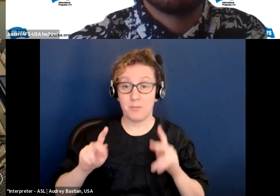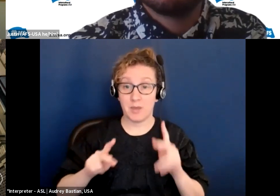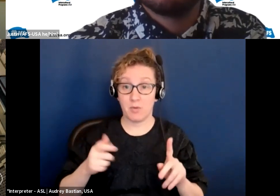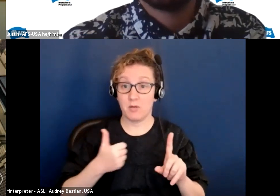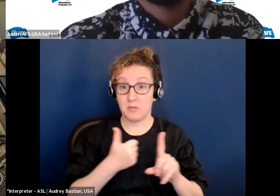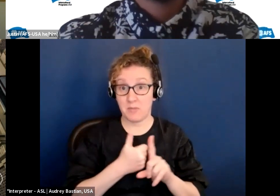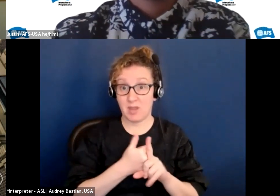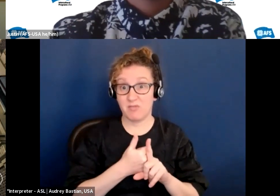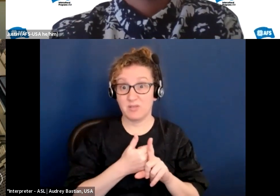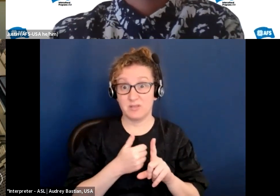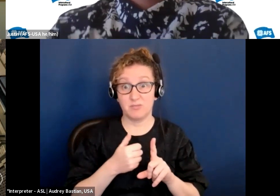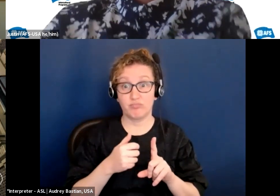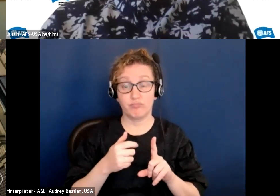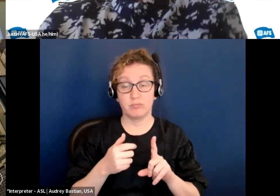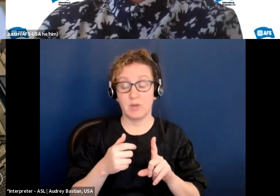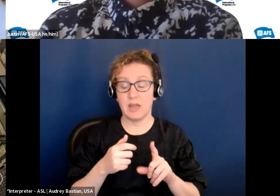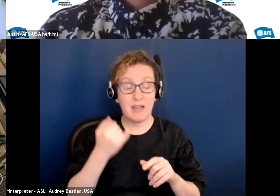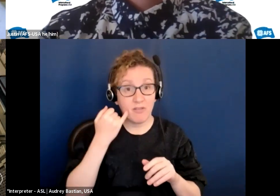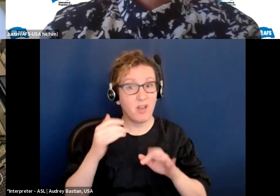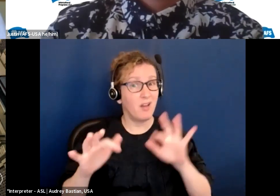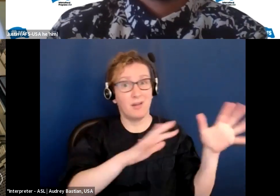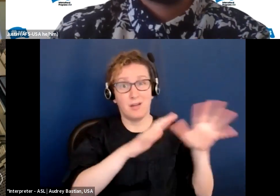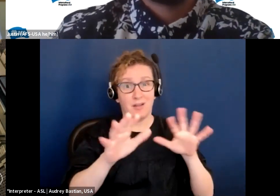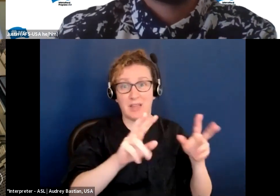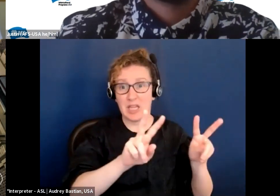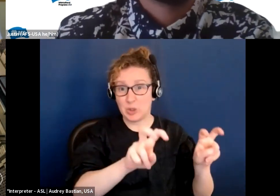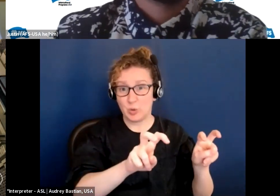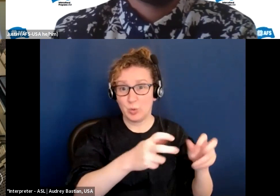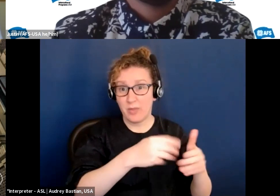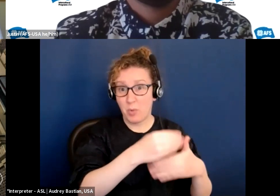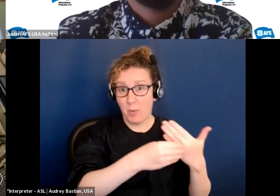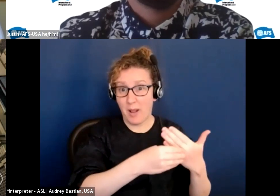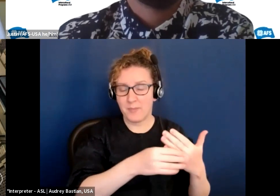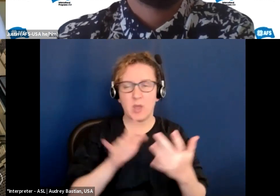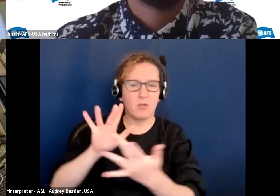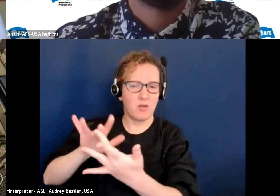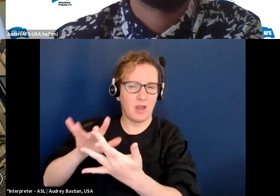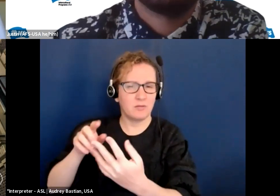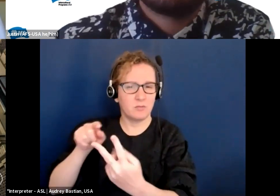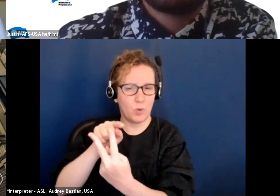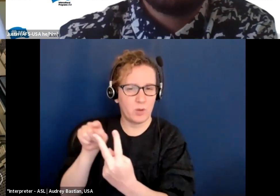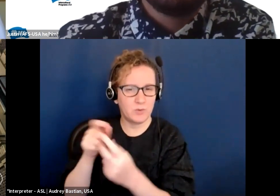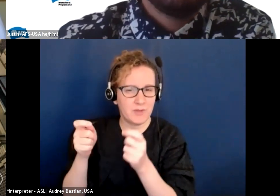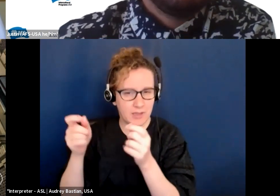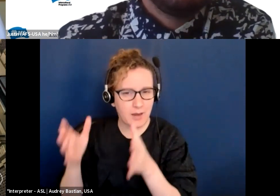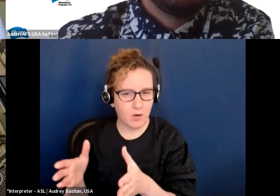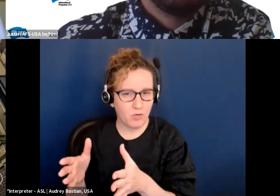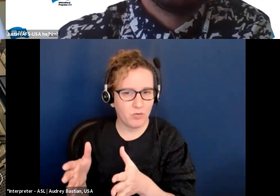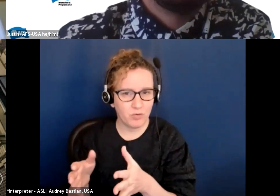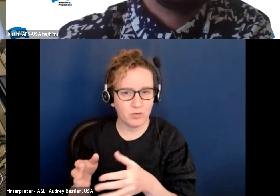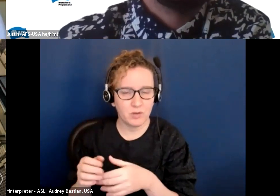you can go to first when having an issue on the program. And then